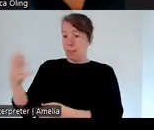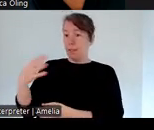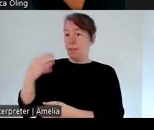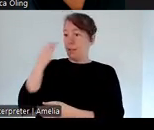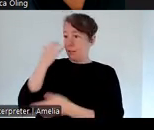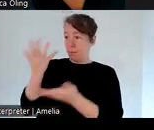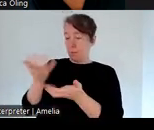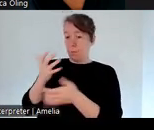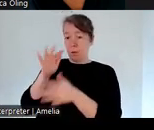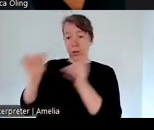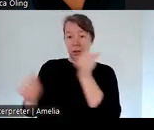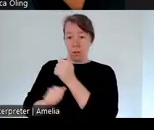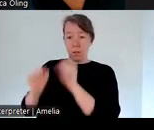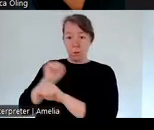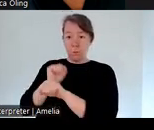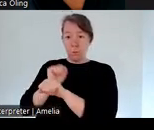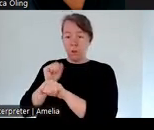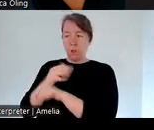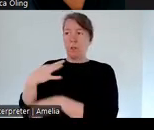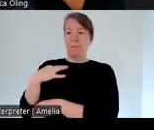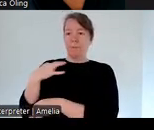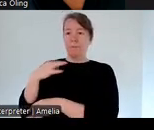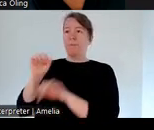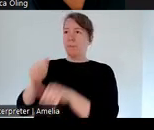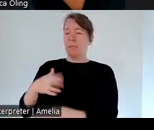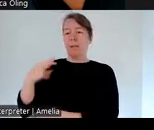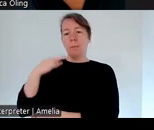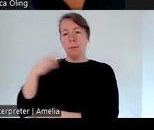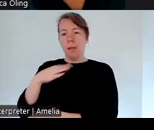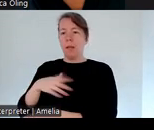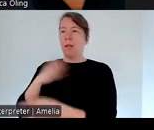And they provide access to those vendor responses, to the third-party VPAT reviews,